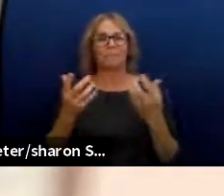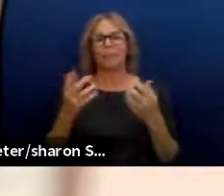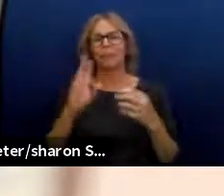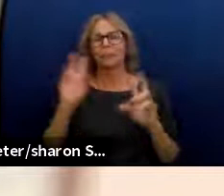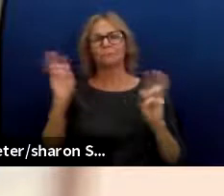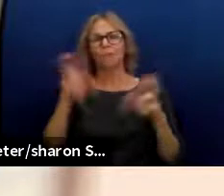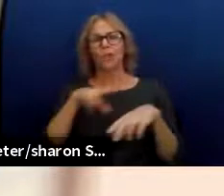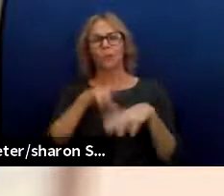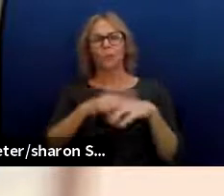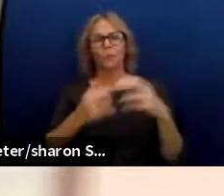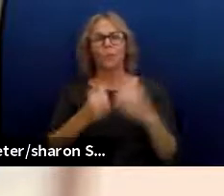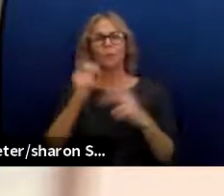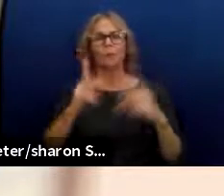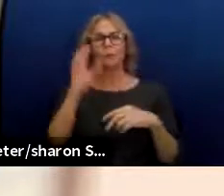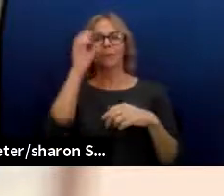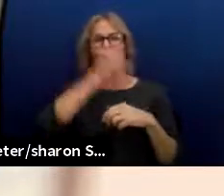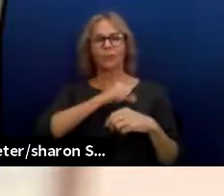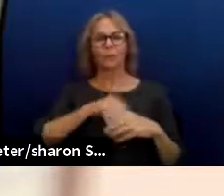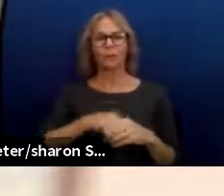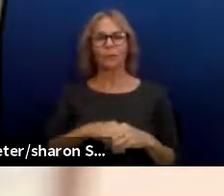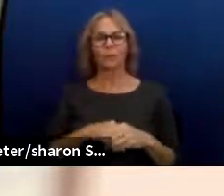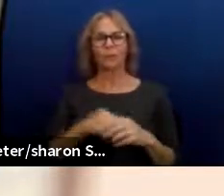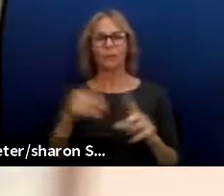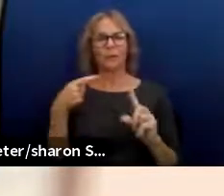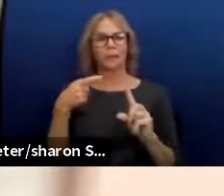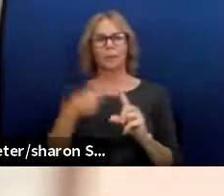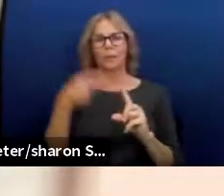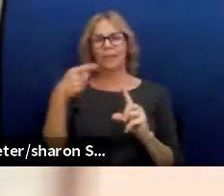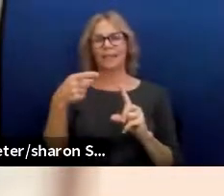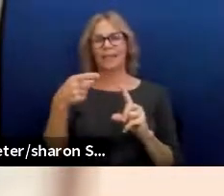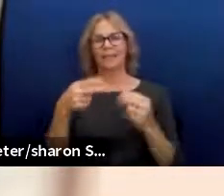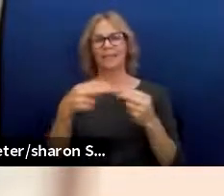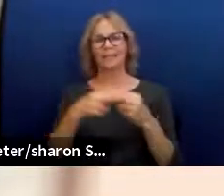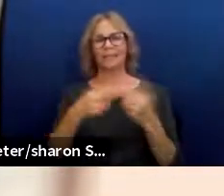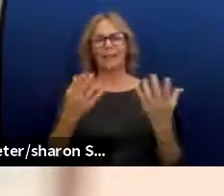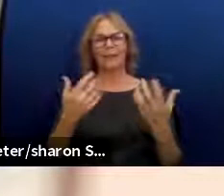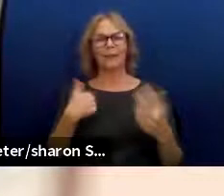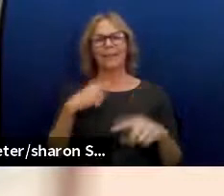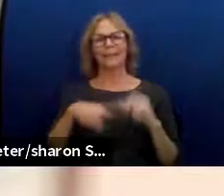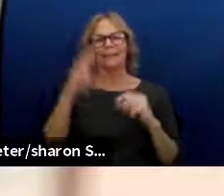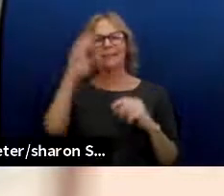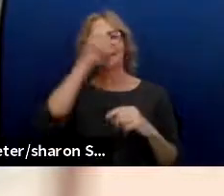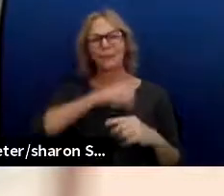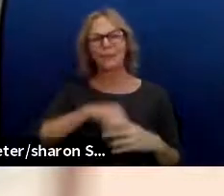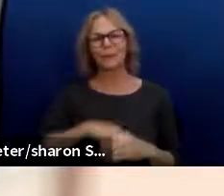most people assume. But the whole point of this presentation is the fact that we really can't assume that, you know, there's, there's